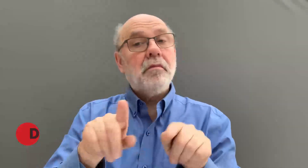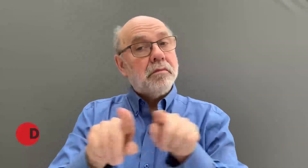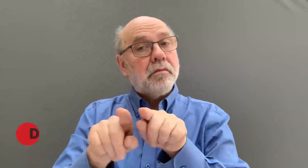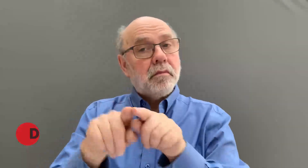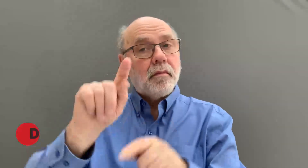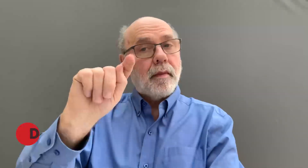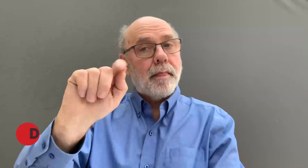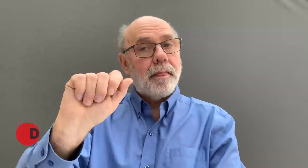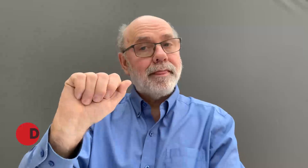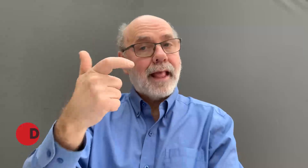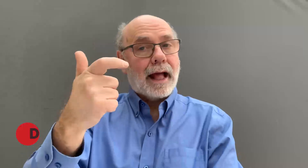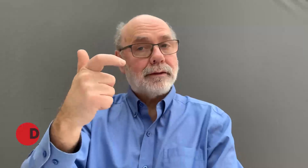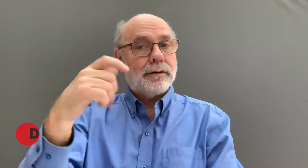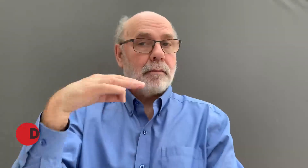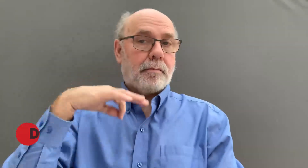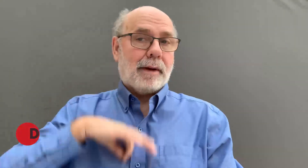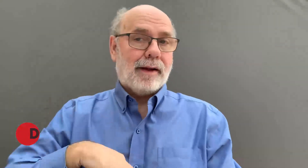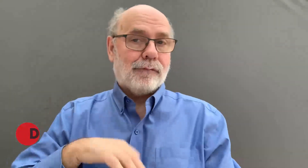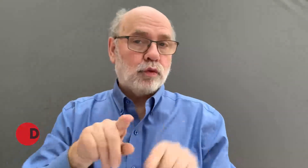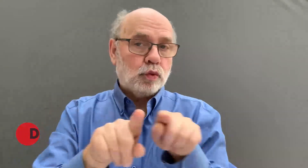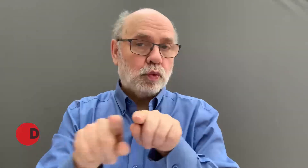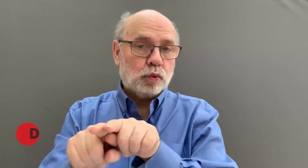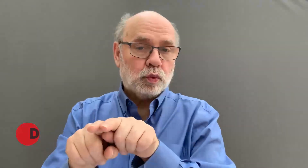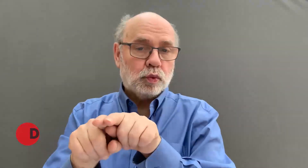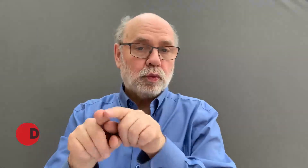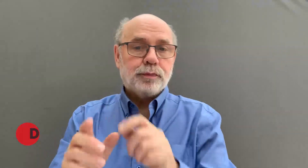There is also a tax benefit.